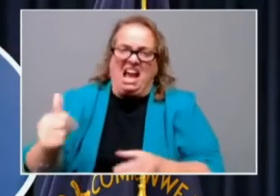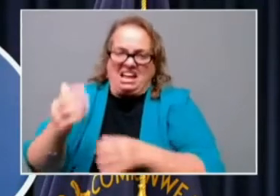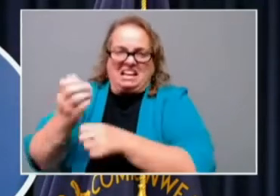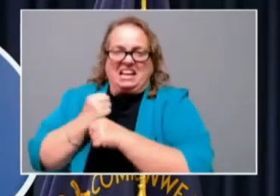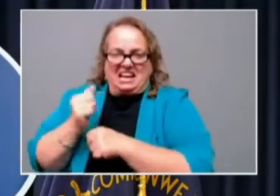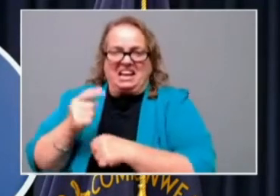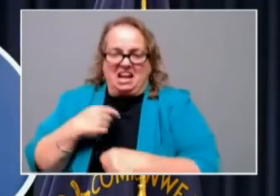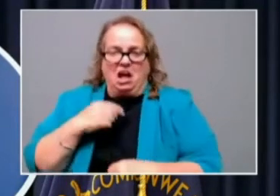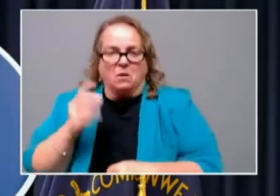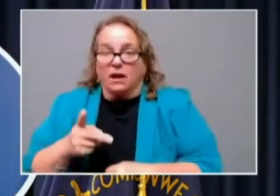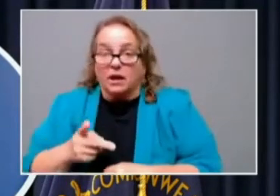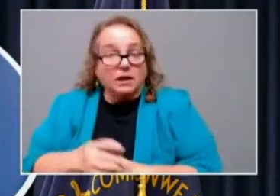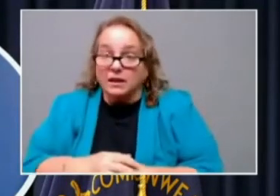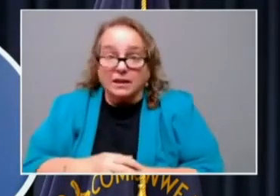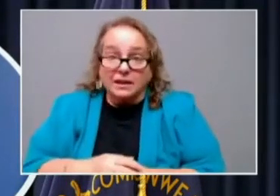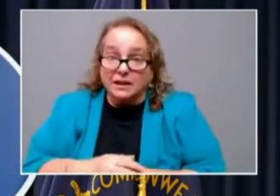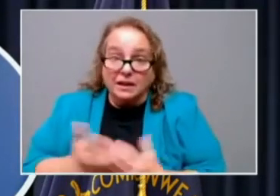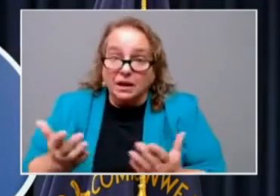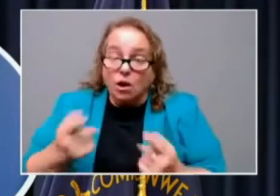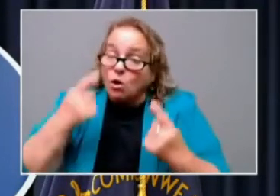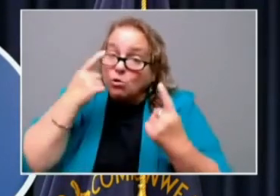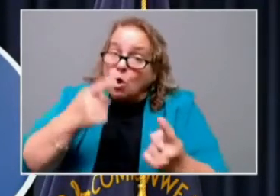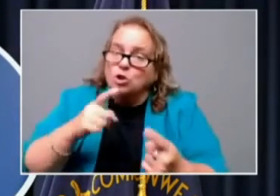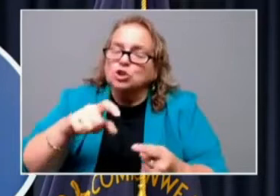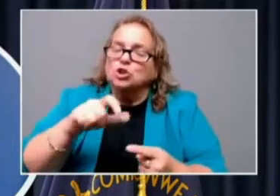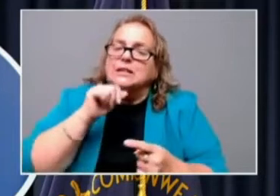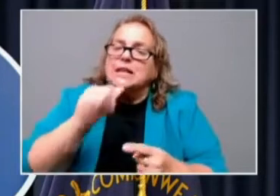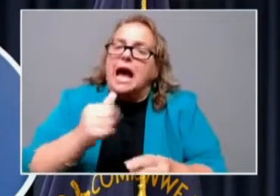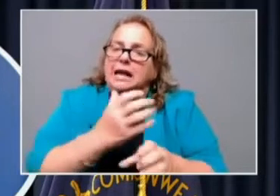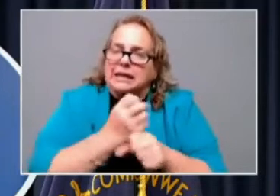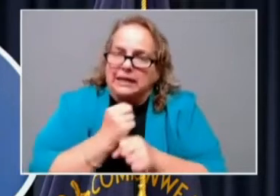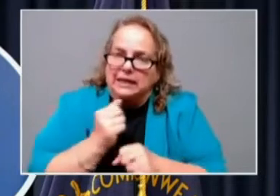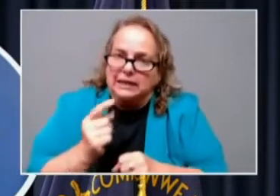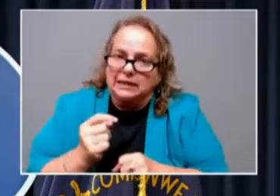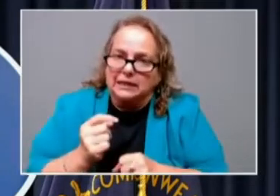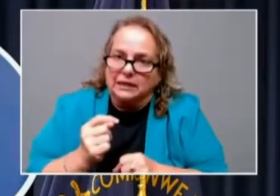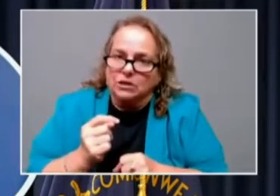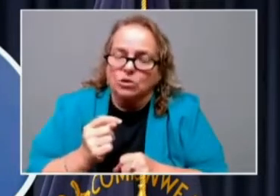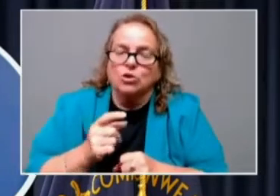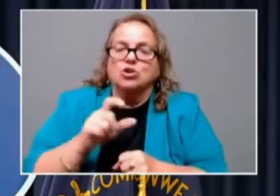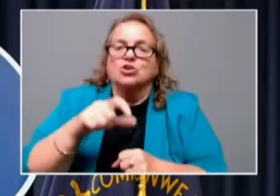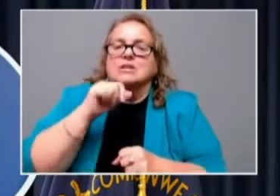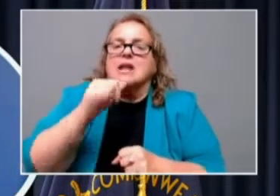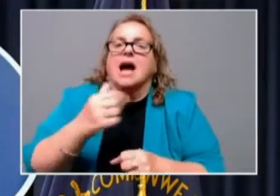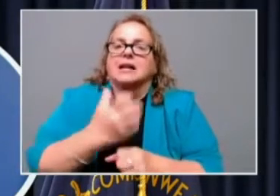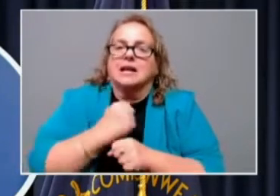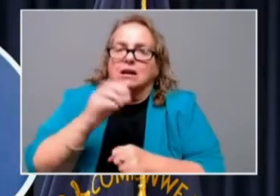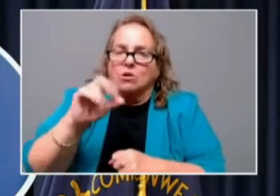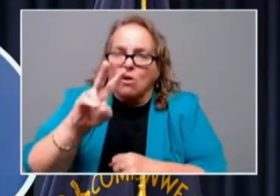not to hope that a very significant treatment might get you through. Covid,